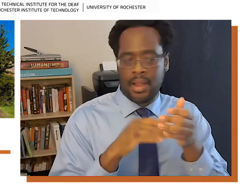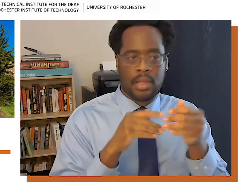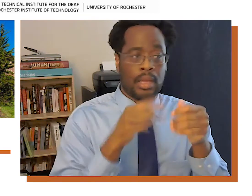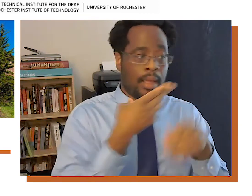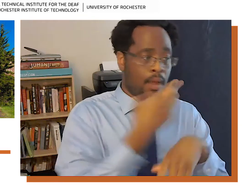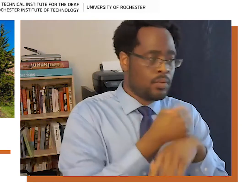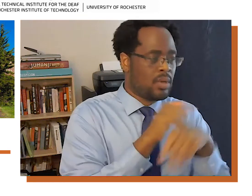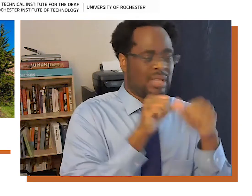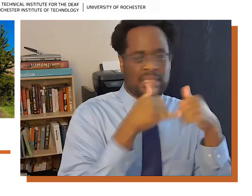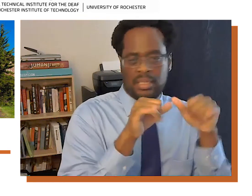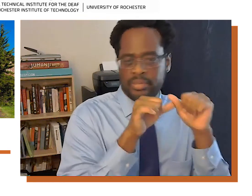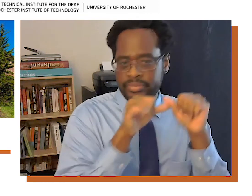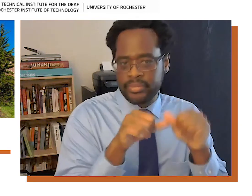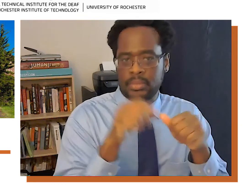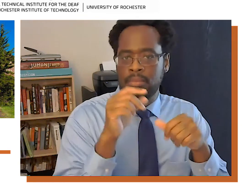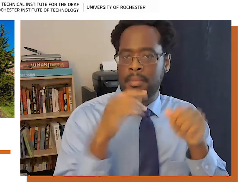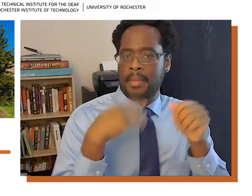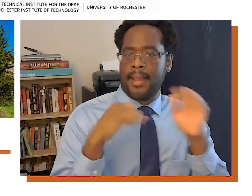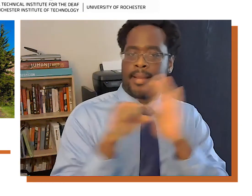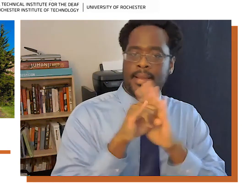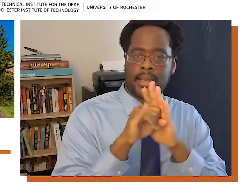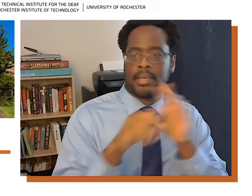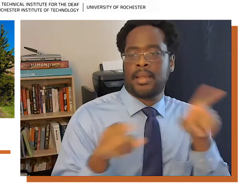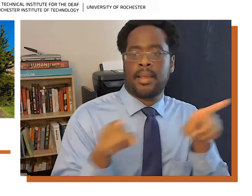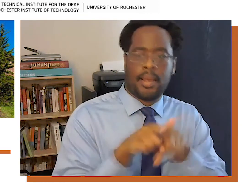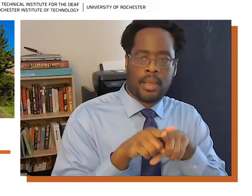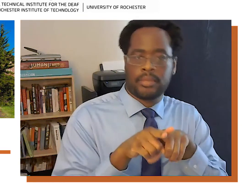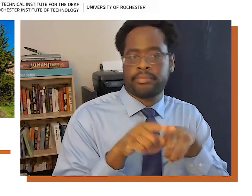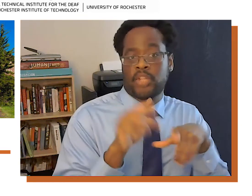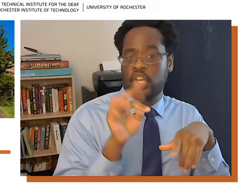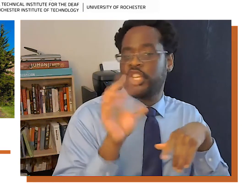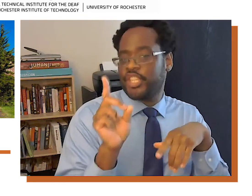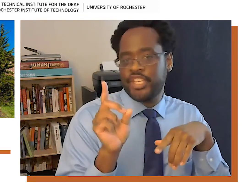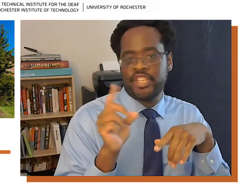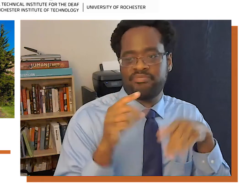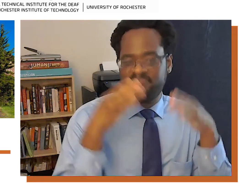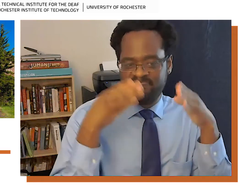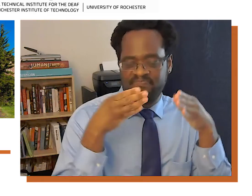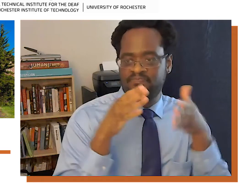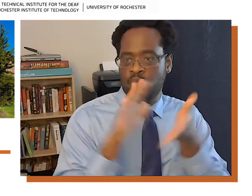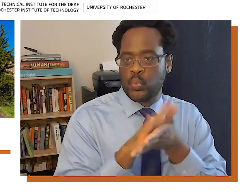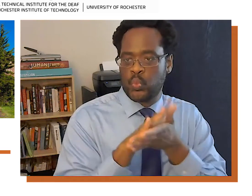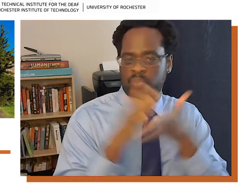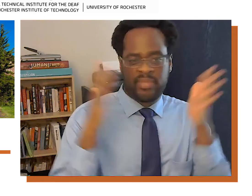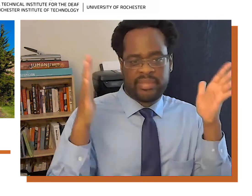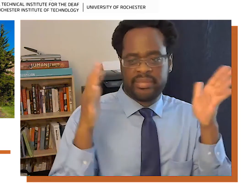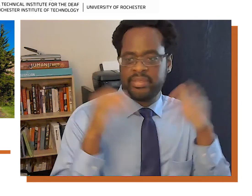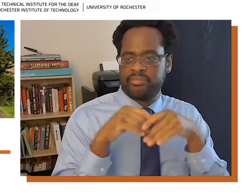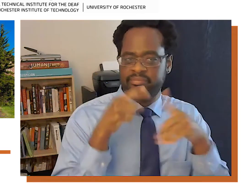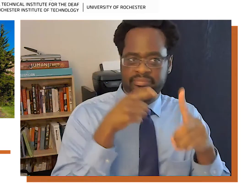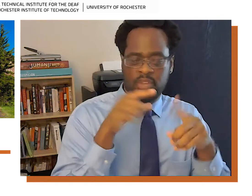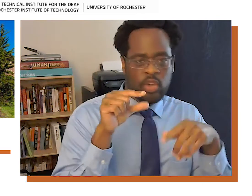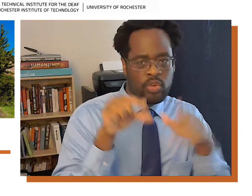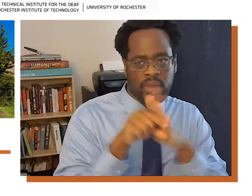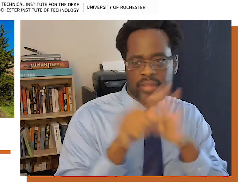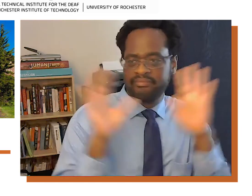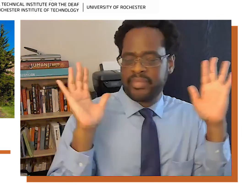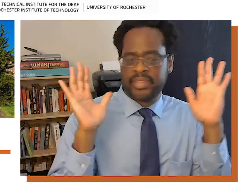so, again, from high school, I continued my identity as a nerd, basically very focused on school, and that was it, completely focused